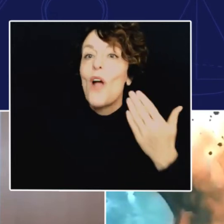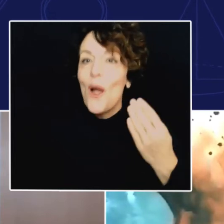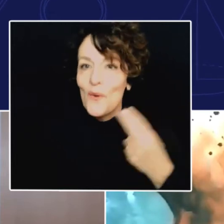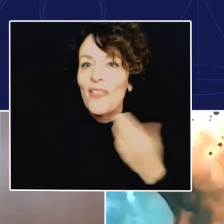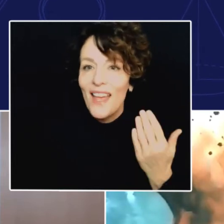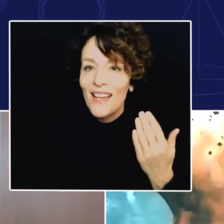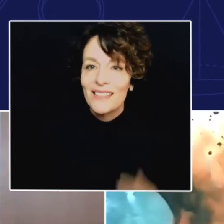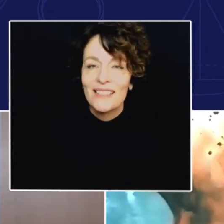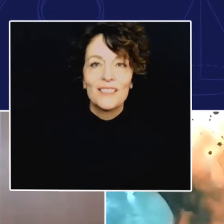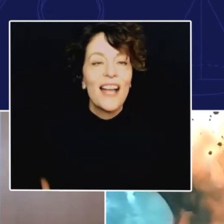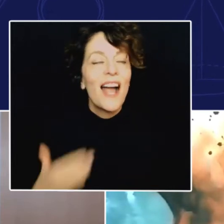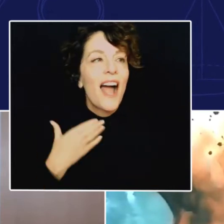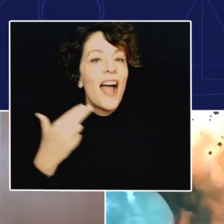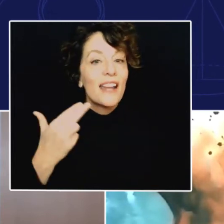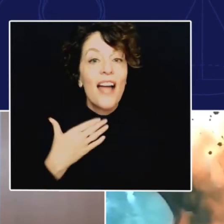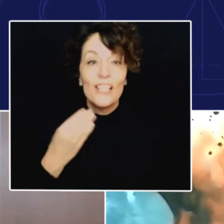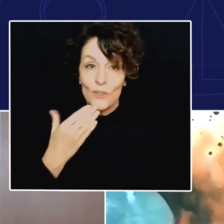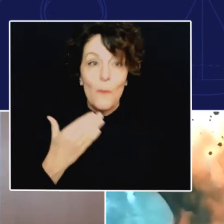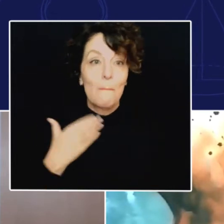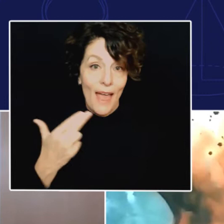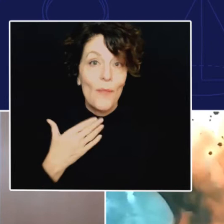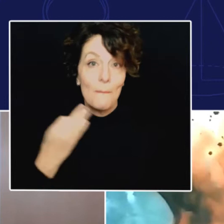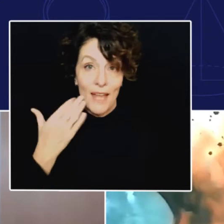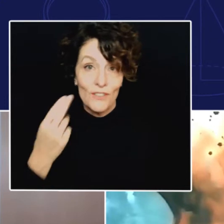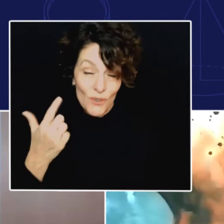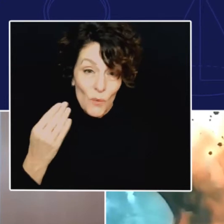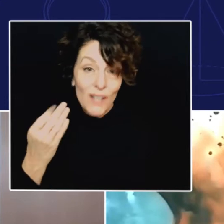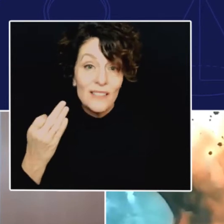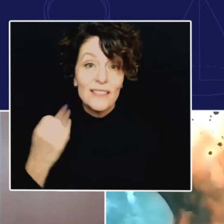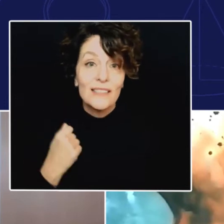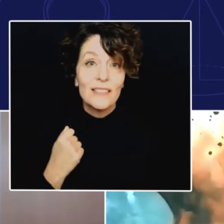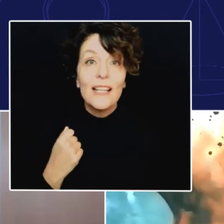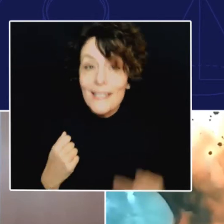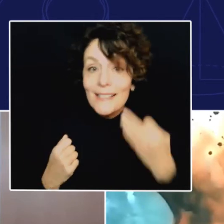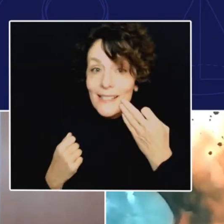You gotta own that. [HENRY:] I got into Math Masters once.